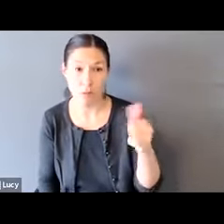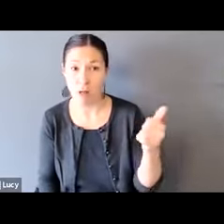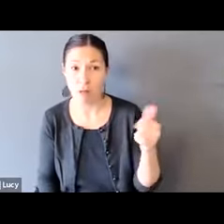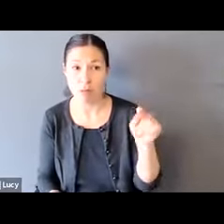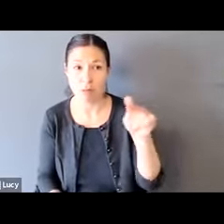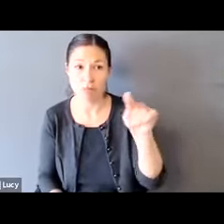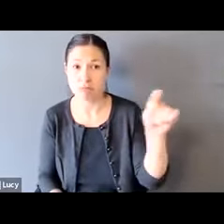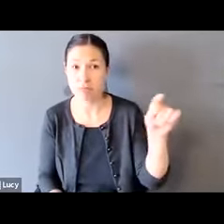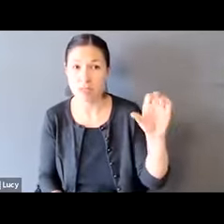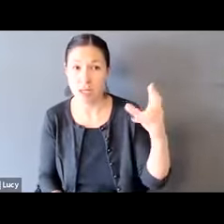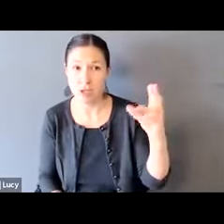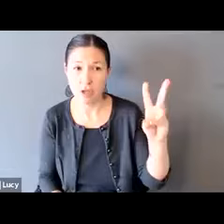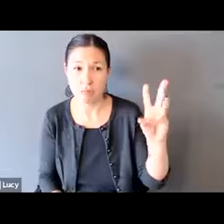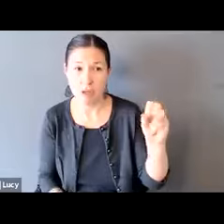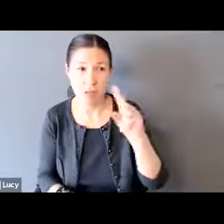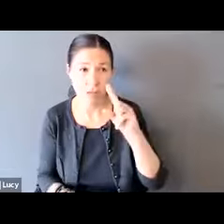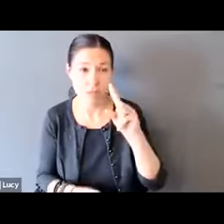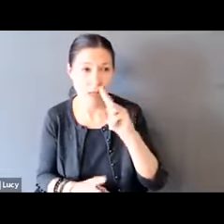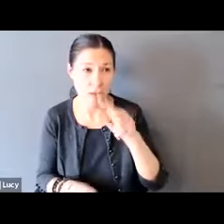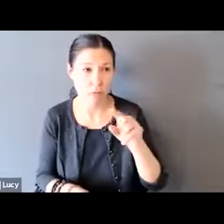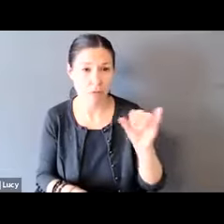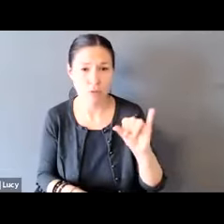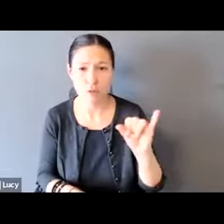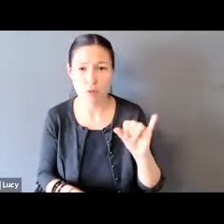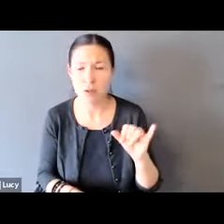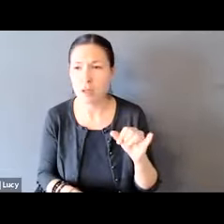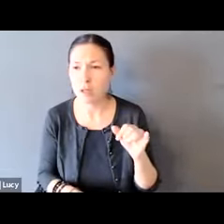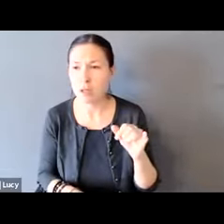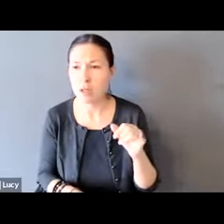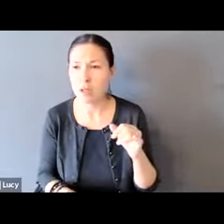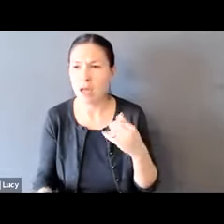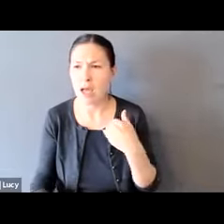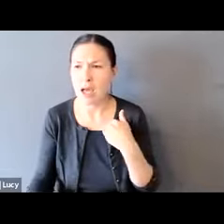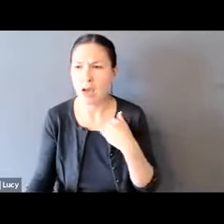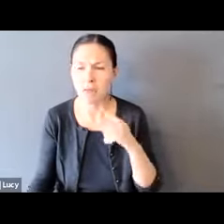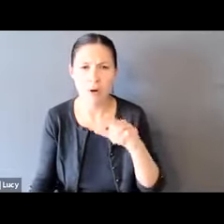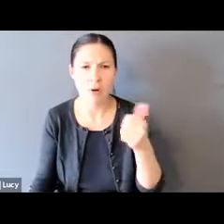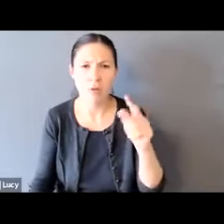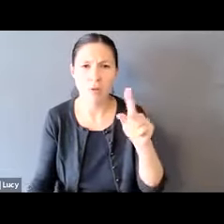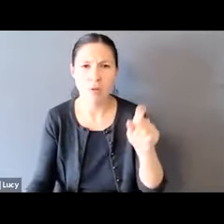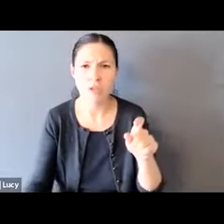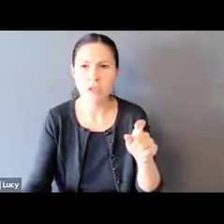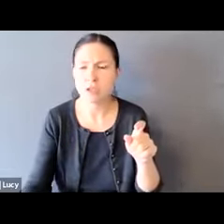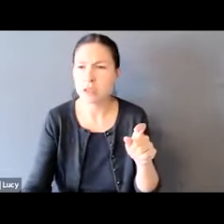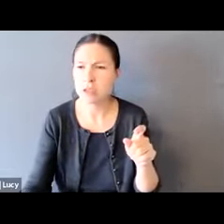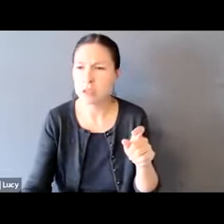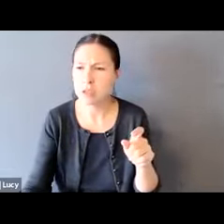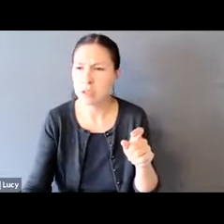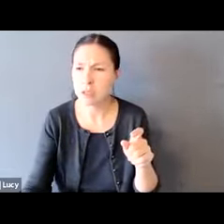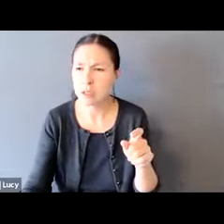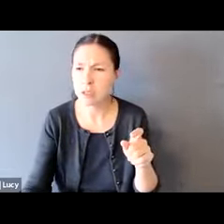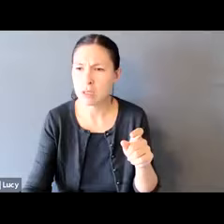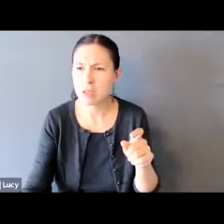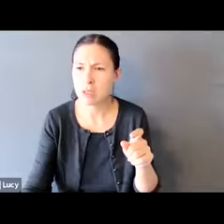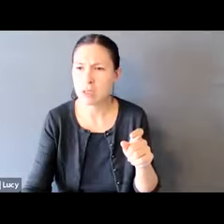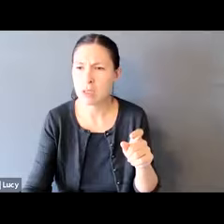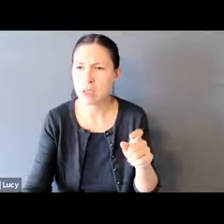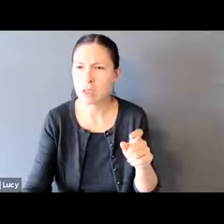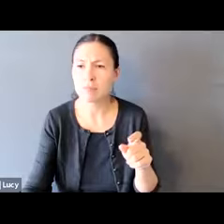There’s a question here that says: How can I safely go grocery shopping?